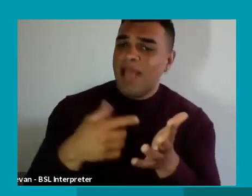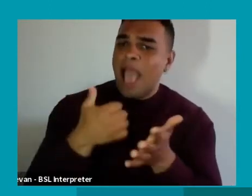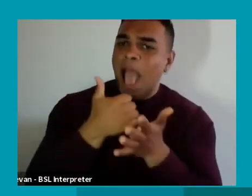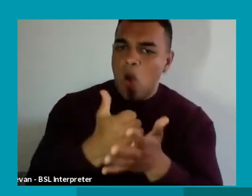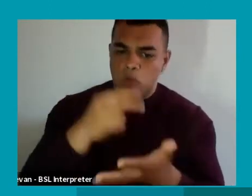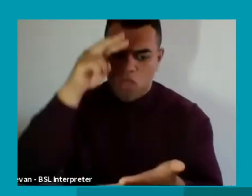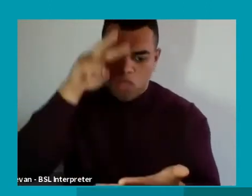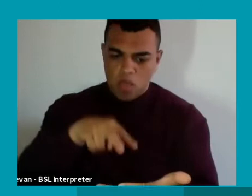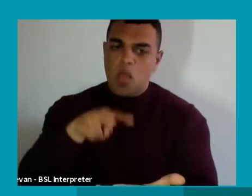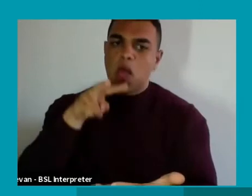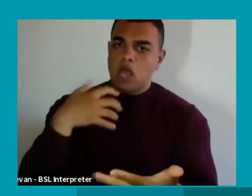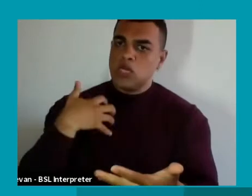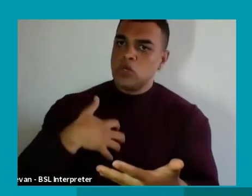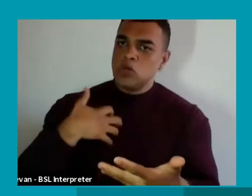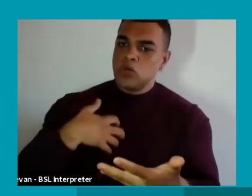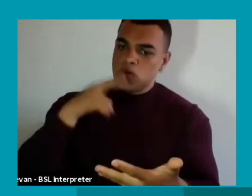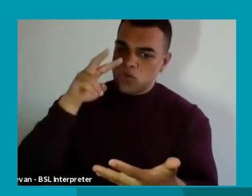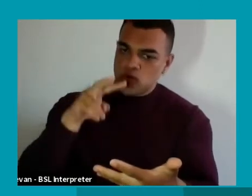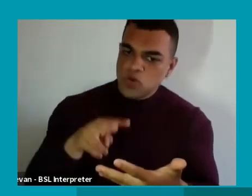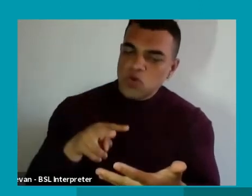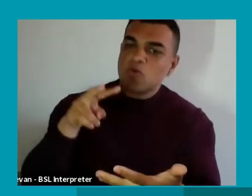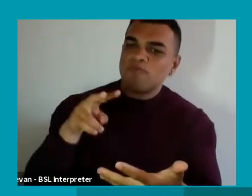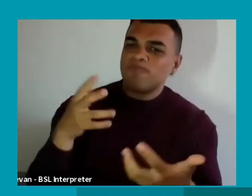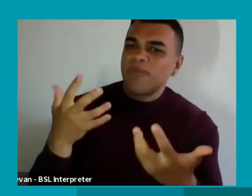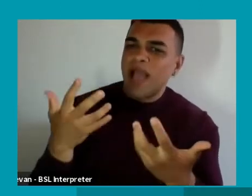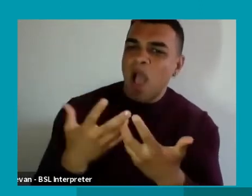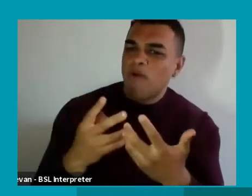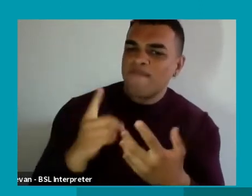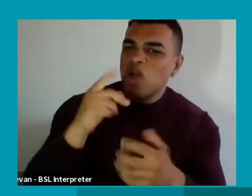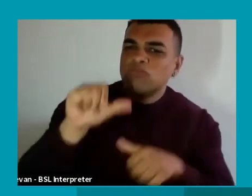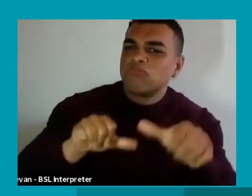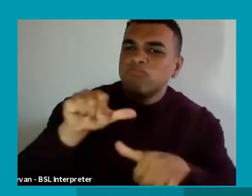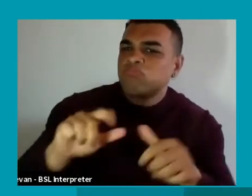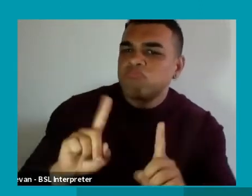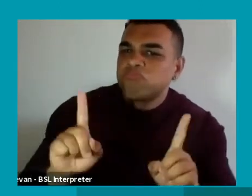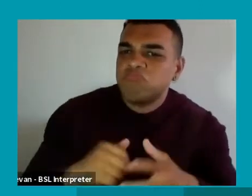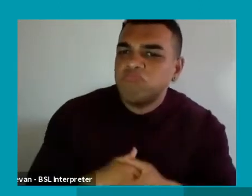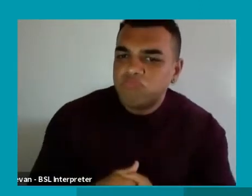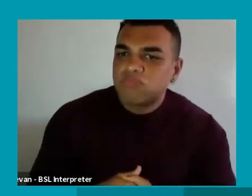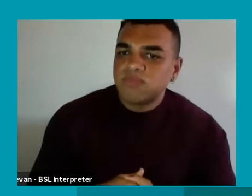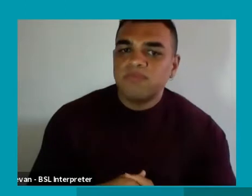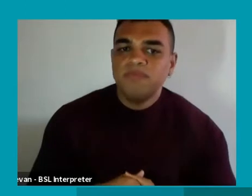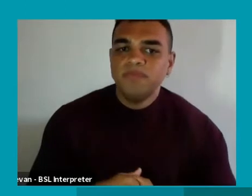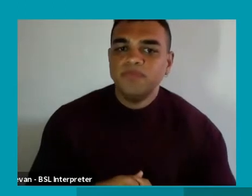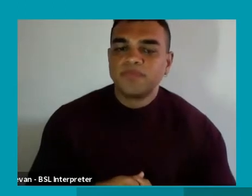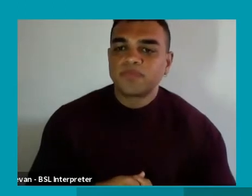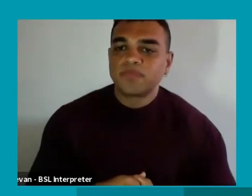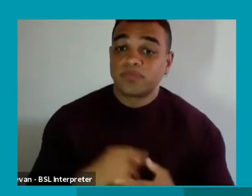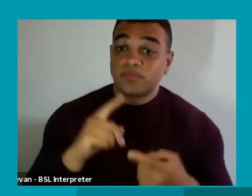you want to look up when you're exploring a CV design or format you want to choose a design that